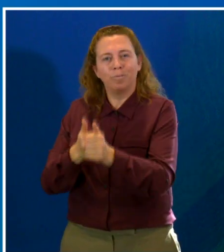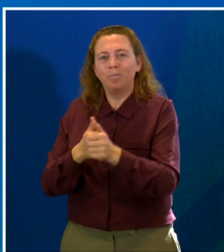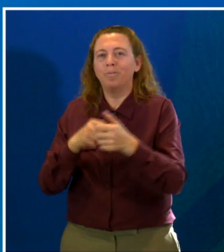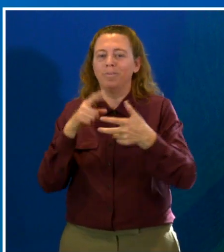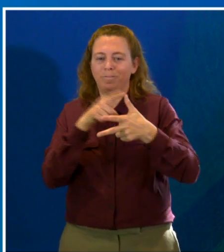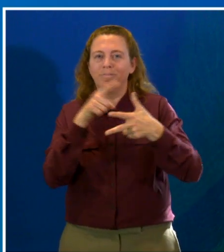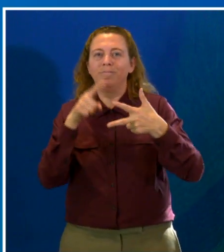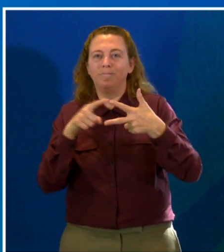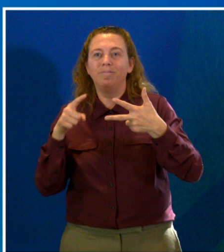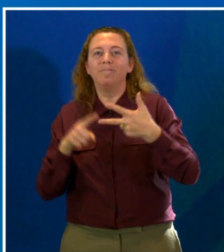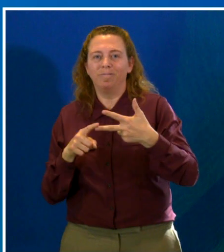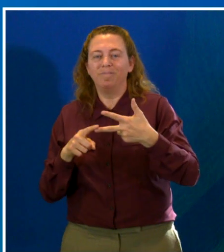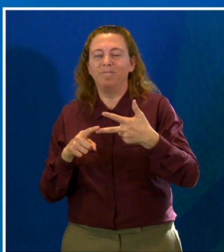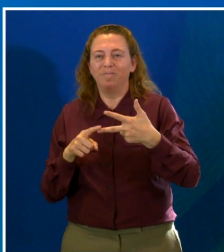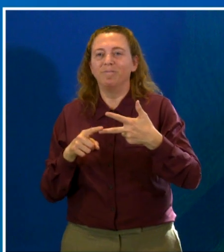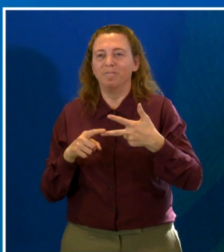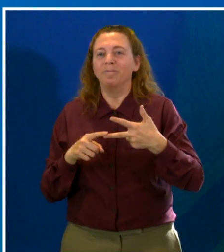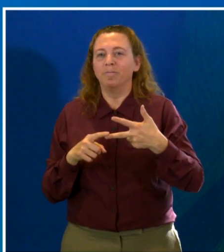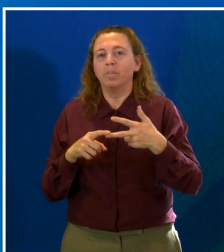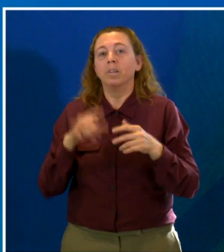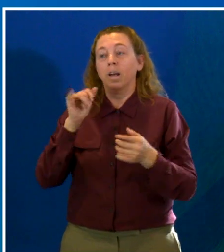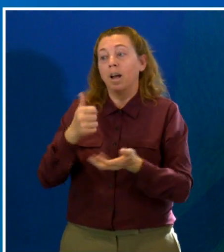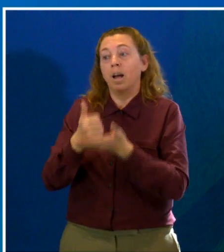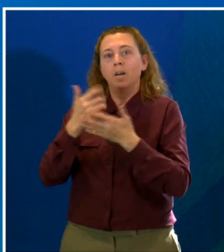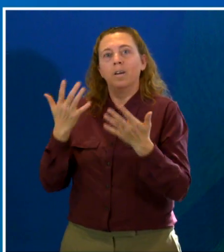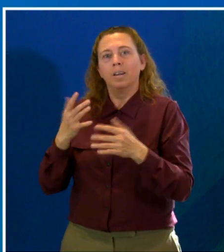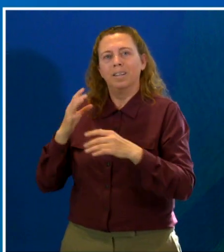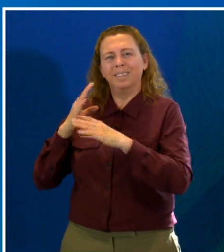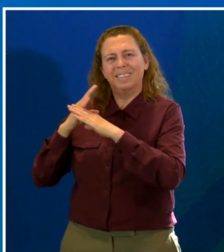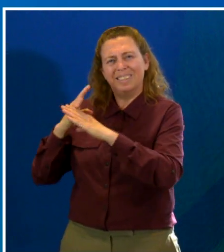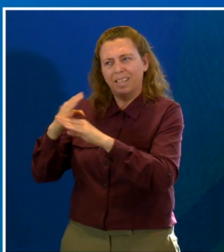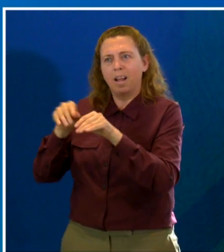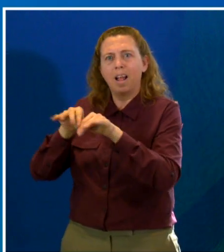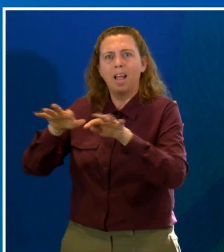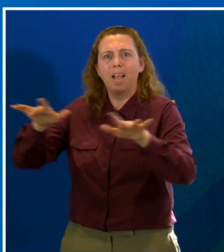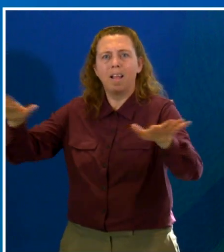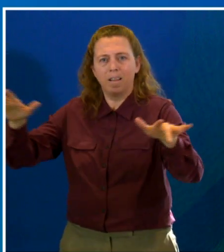on track to reopen more of our economy and reconnect with those we love.